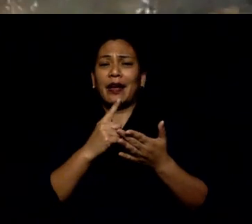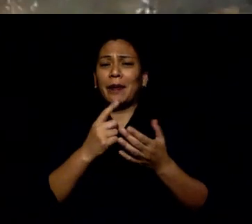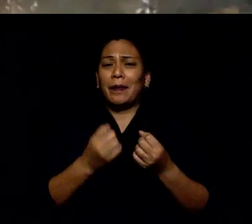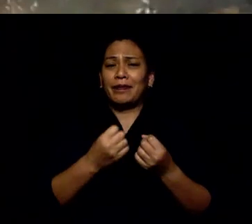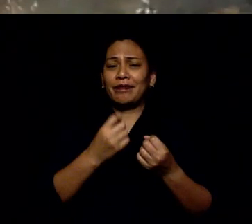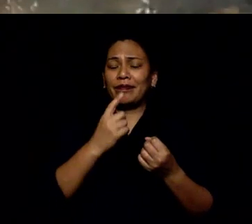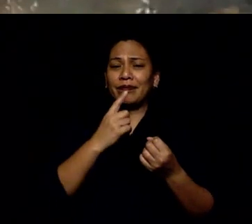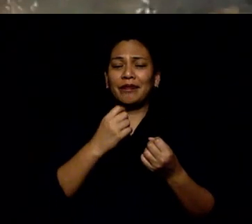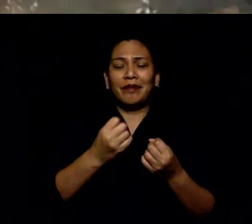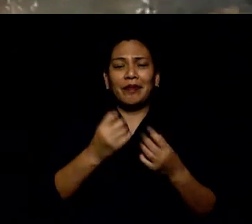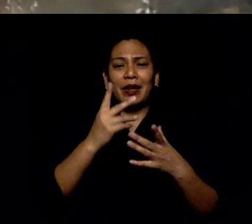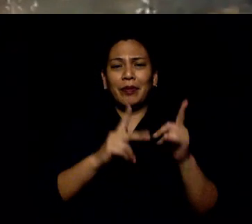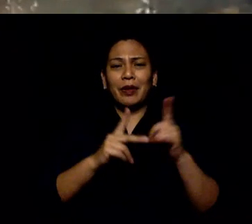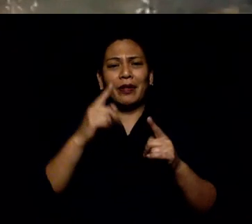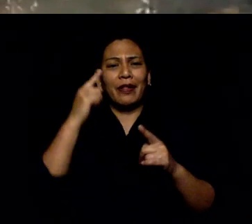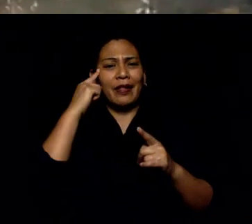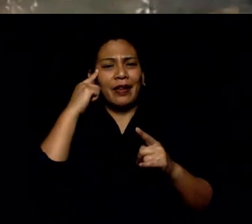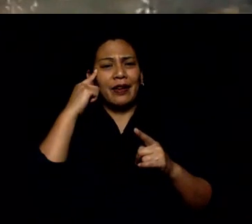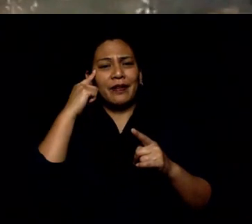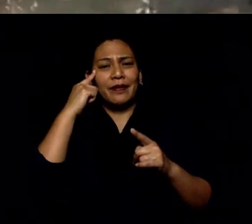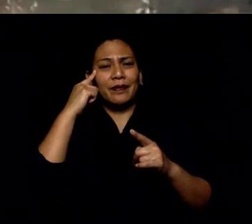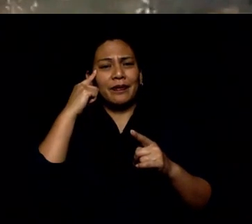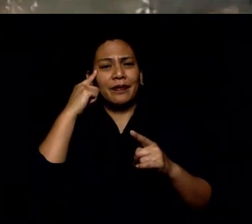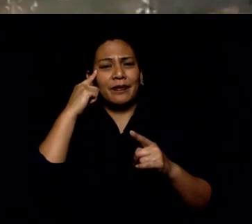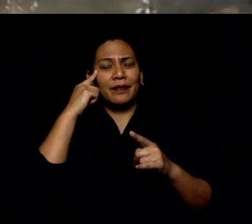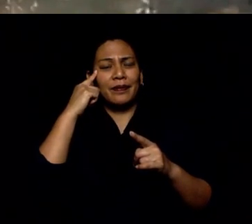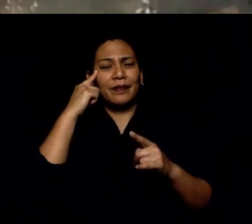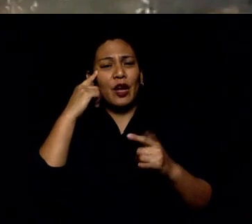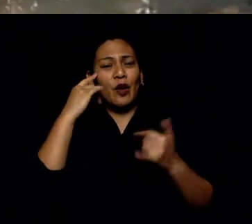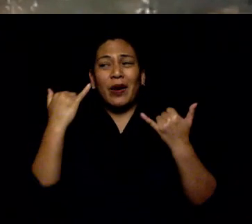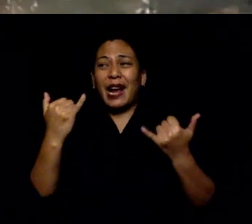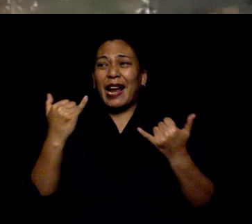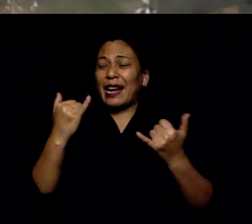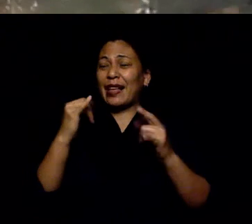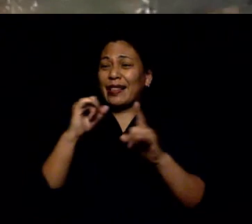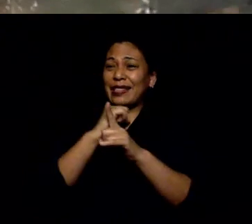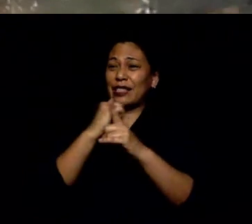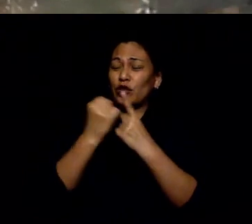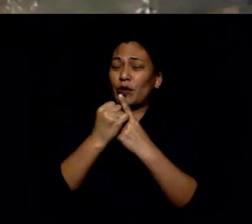really we're in such a precarious situation in that we have an economy